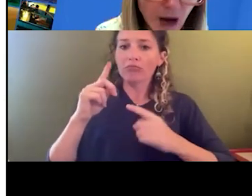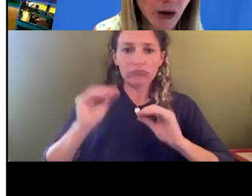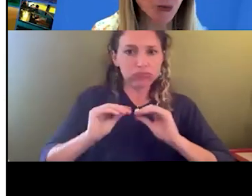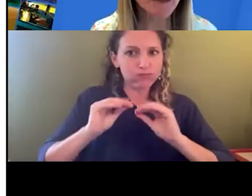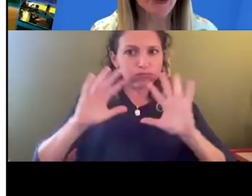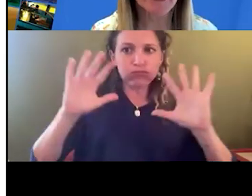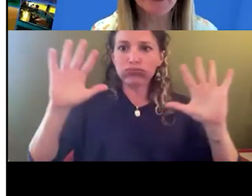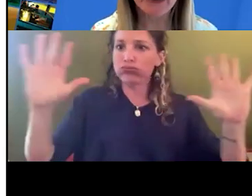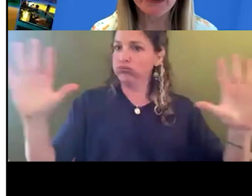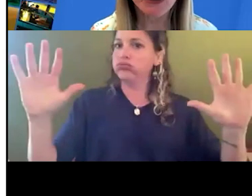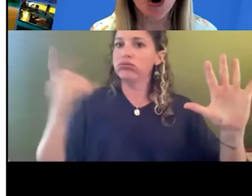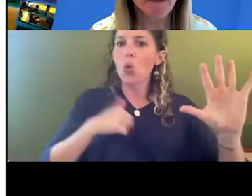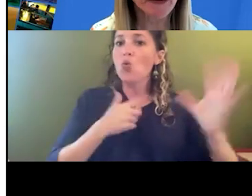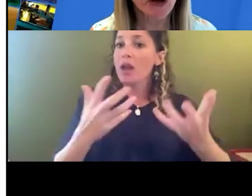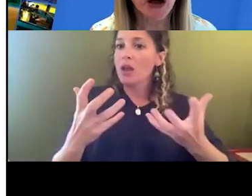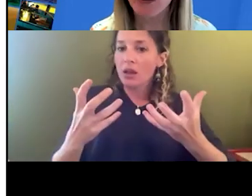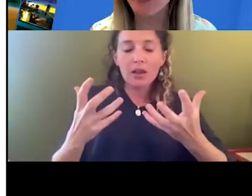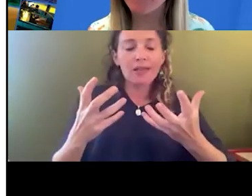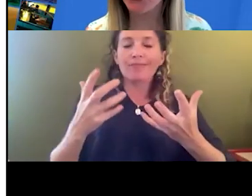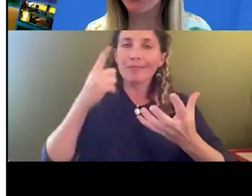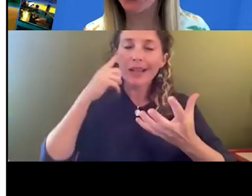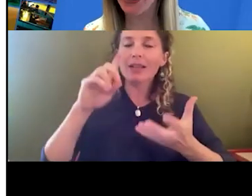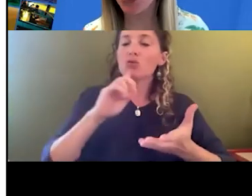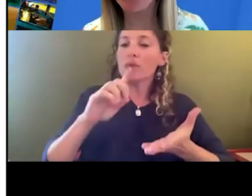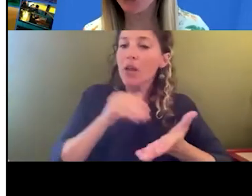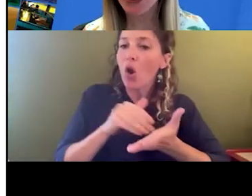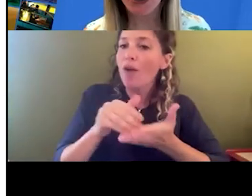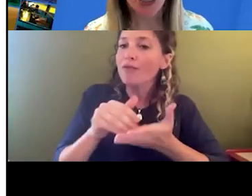We find that that is often very helpful.